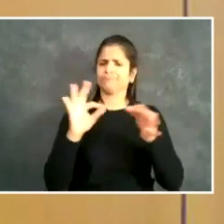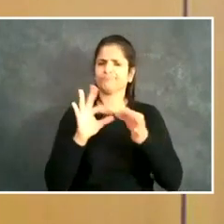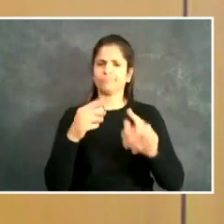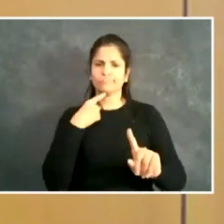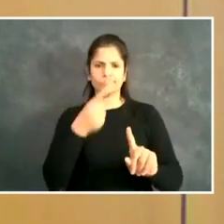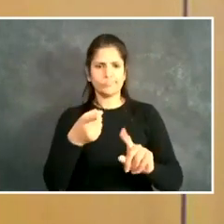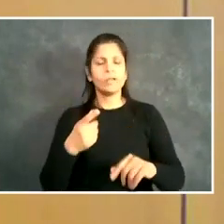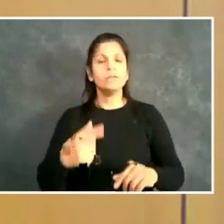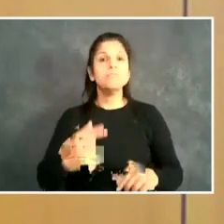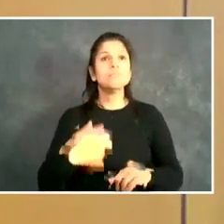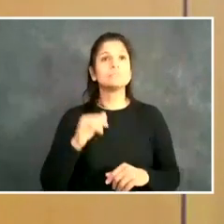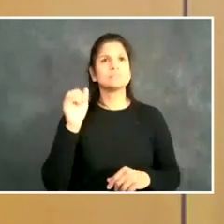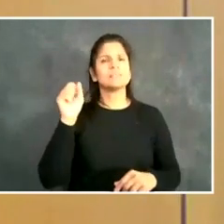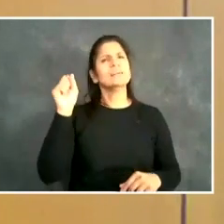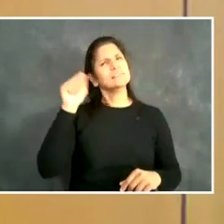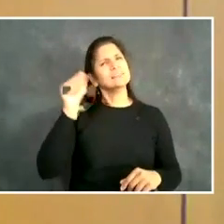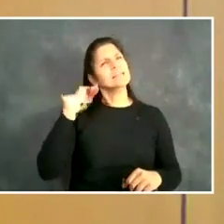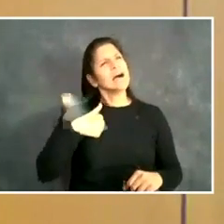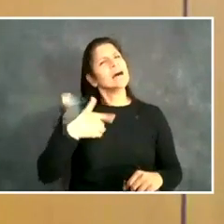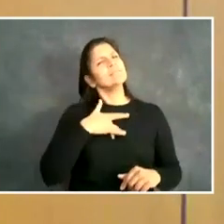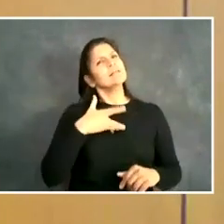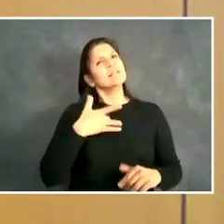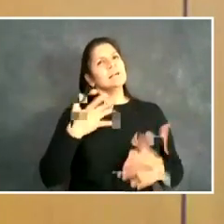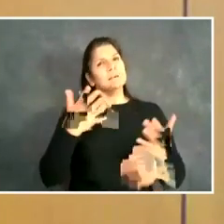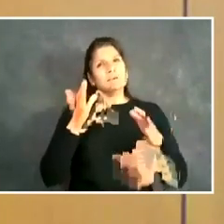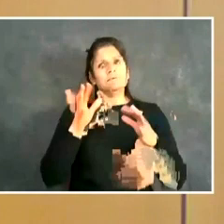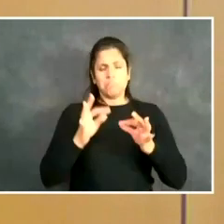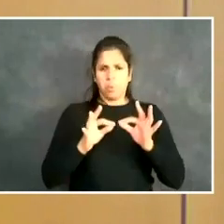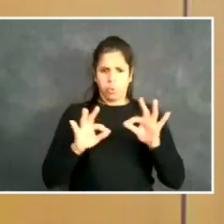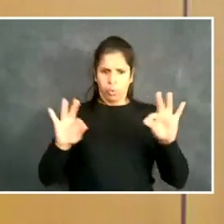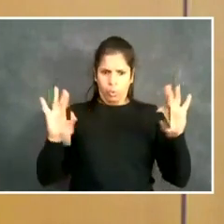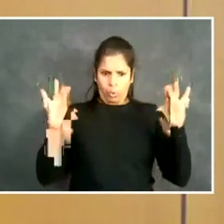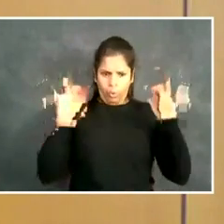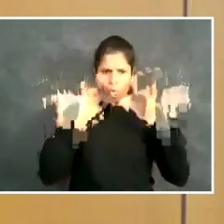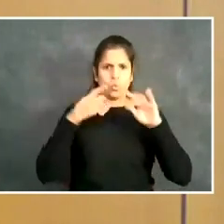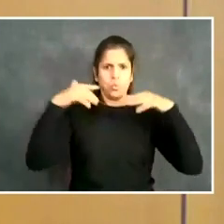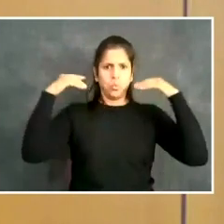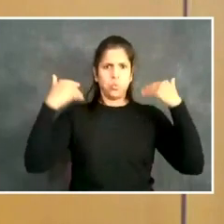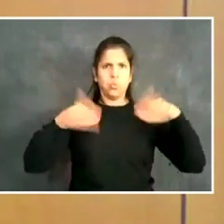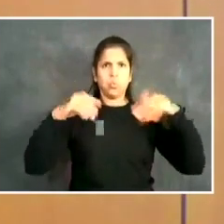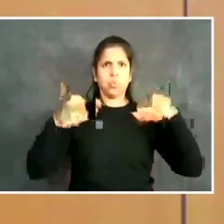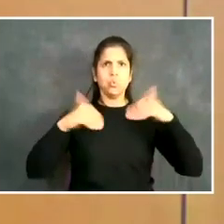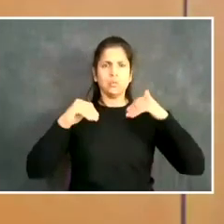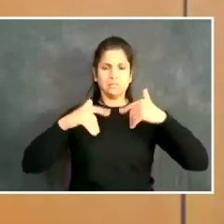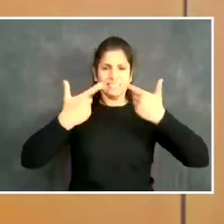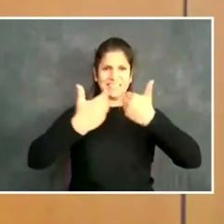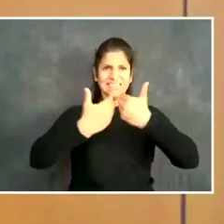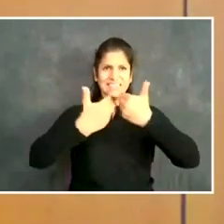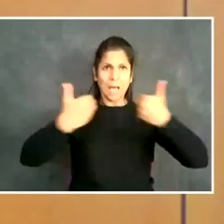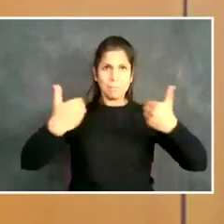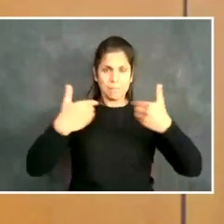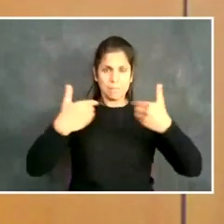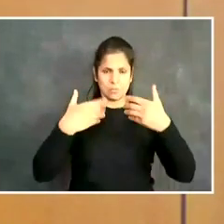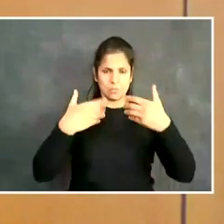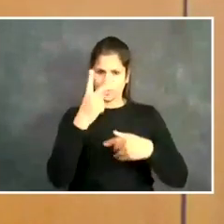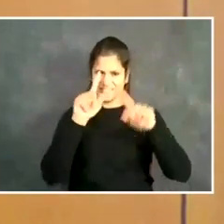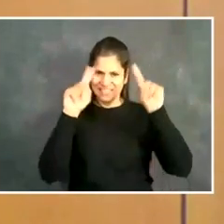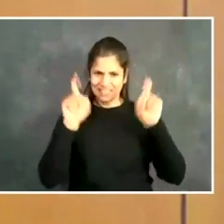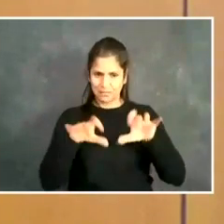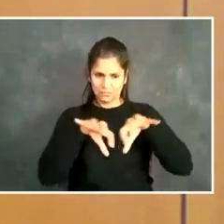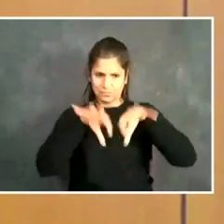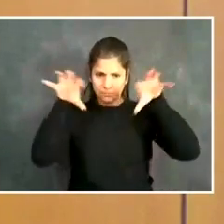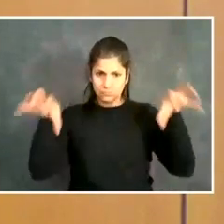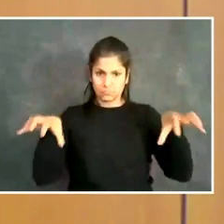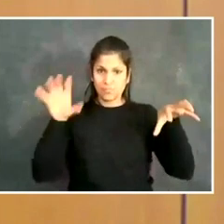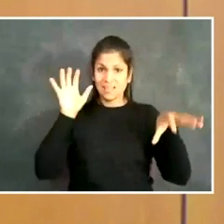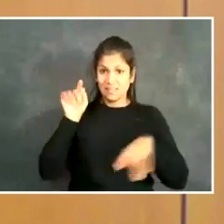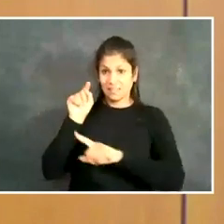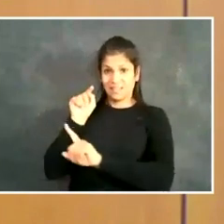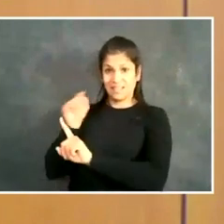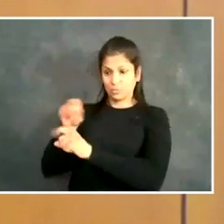YES, MR. MAYOR.